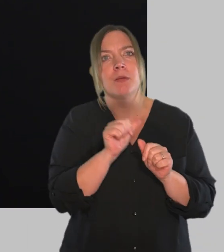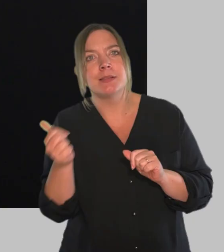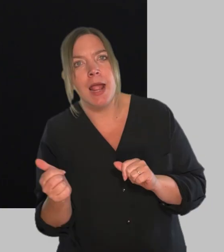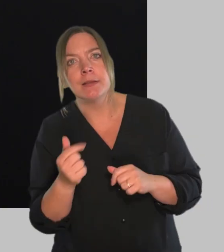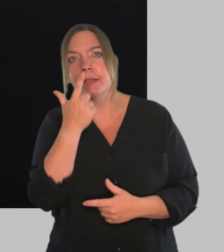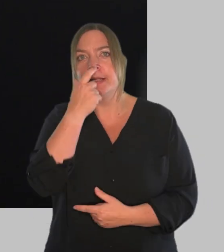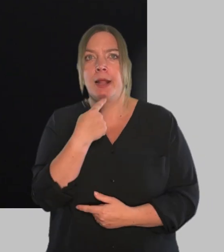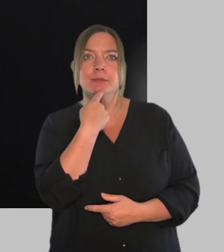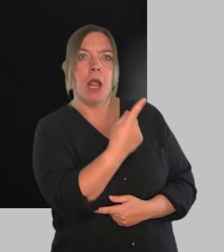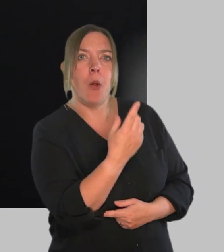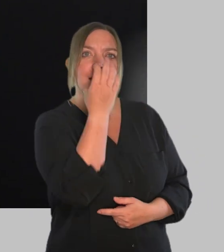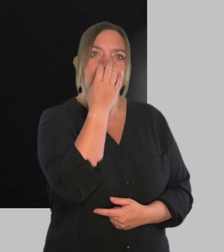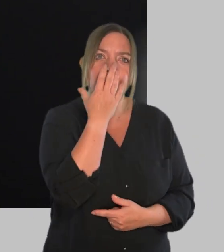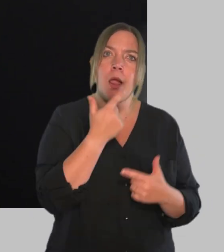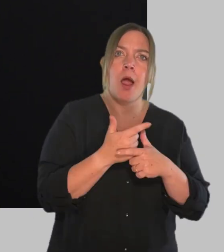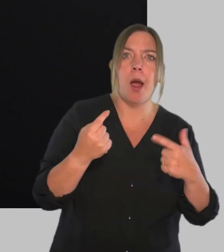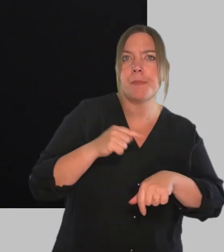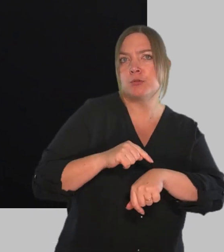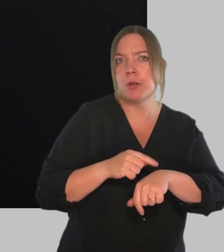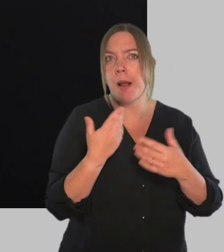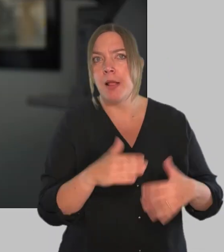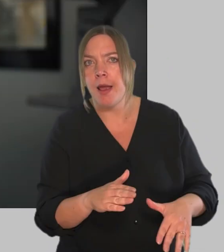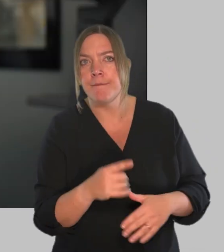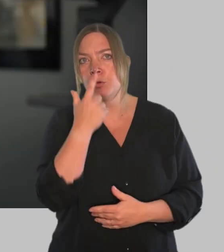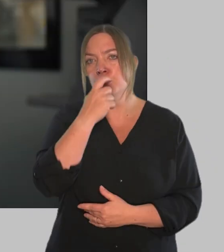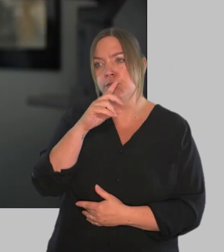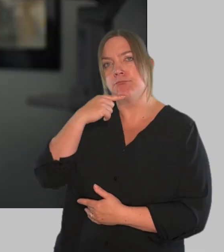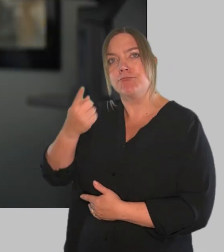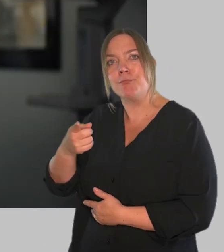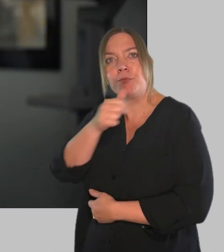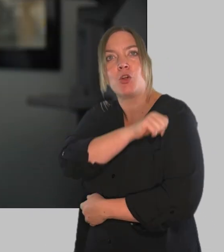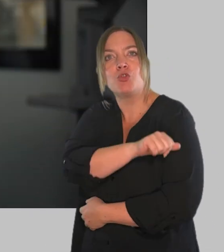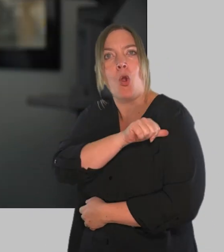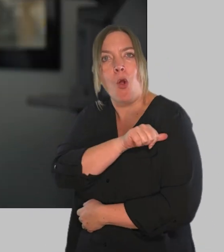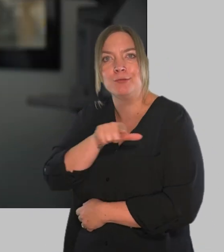We've actually already started to use AI after operations to provide some feedback to surgeons.